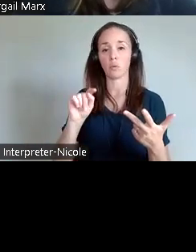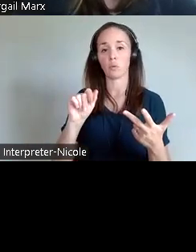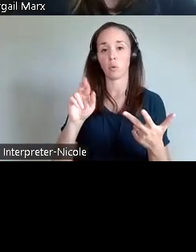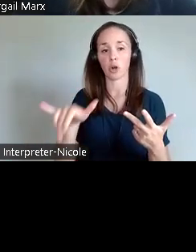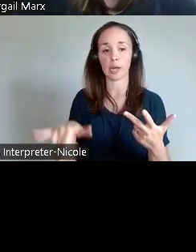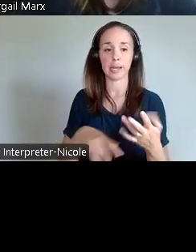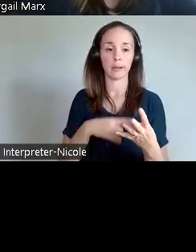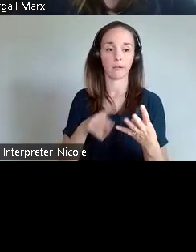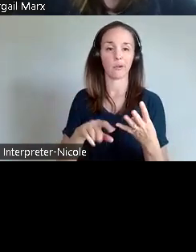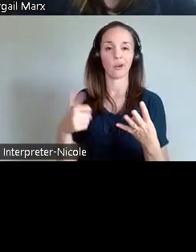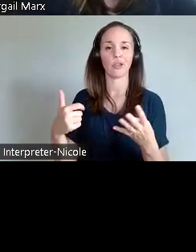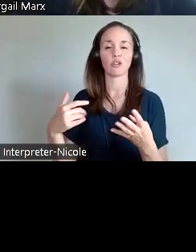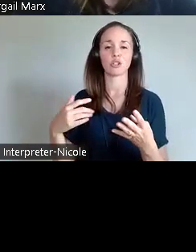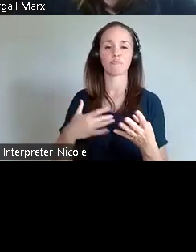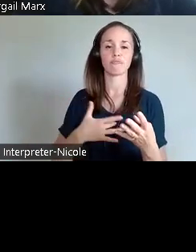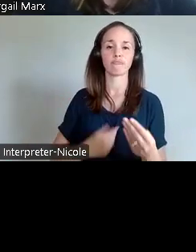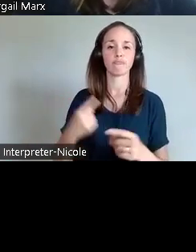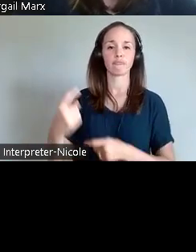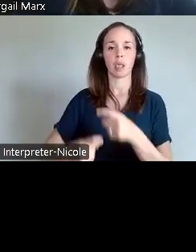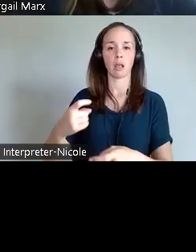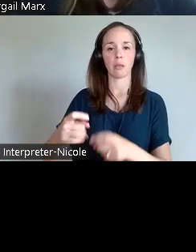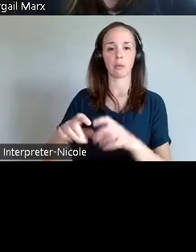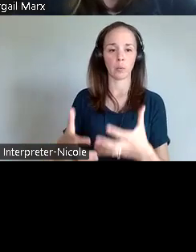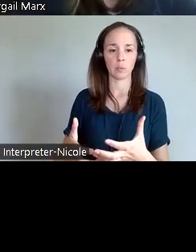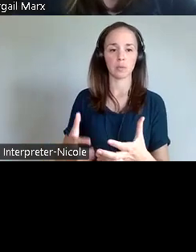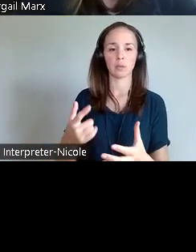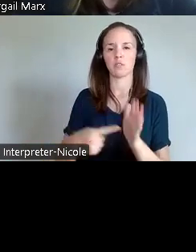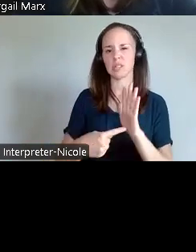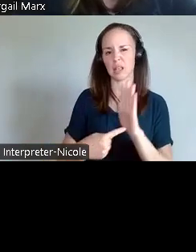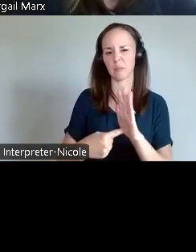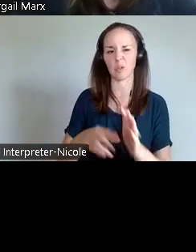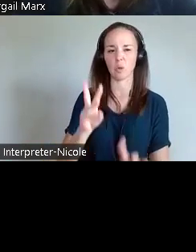We have one example here from the Wisconsin upper Michigan Kiwanis autism project,